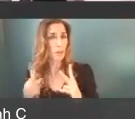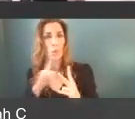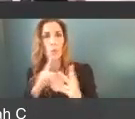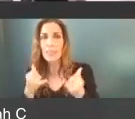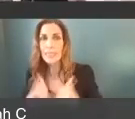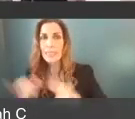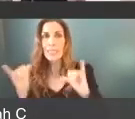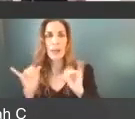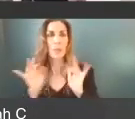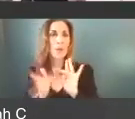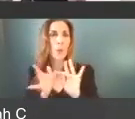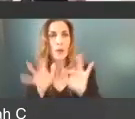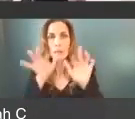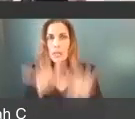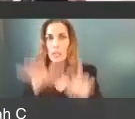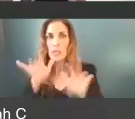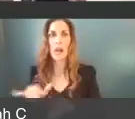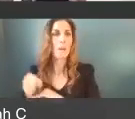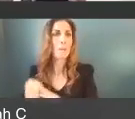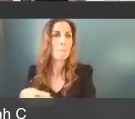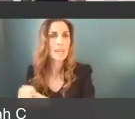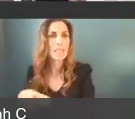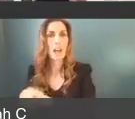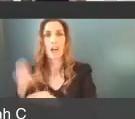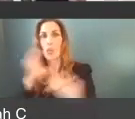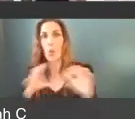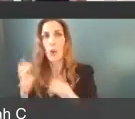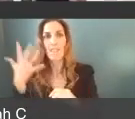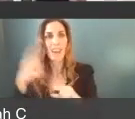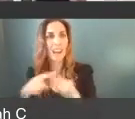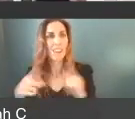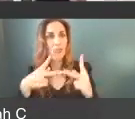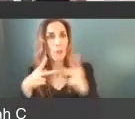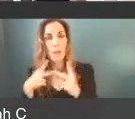know, at midnight looking at five different providers trying to secure appointments?